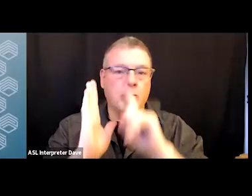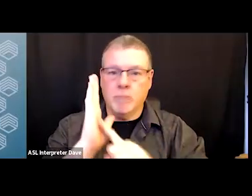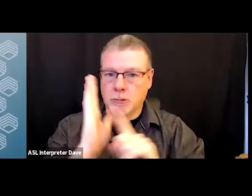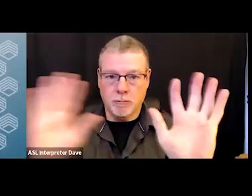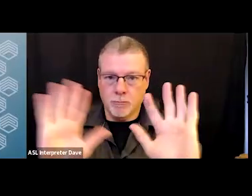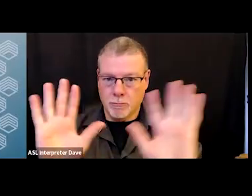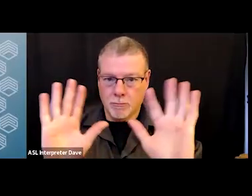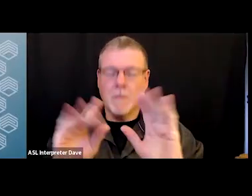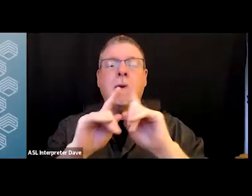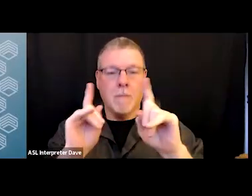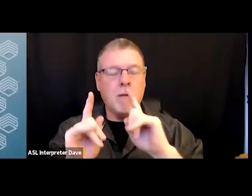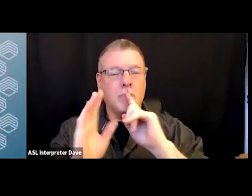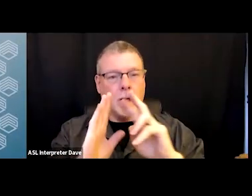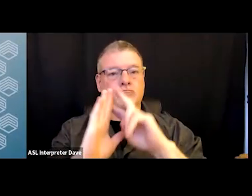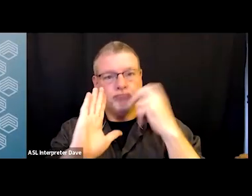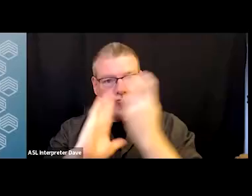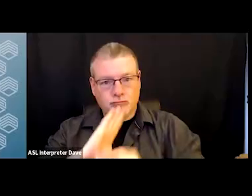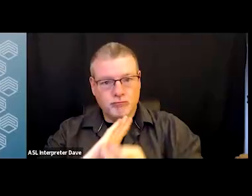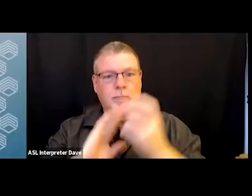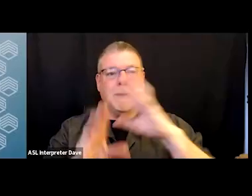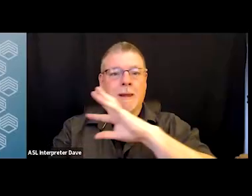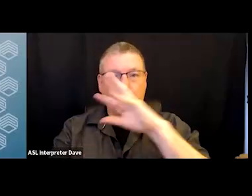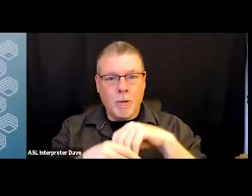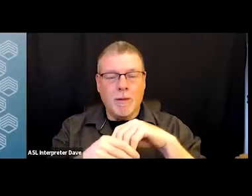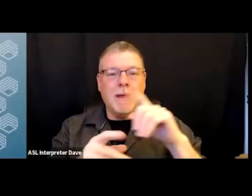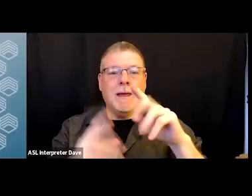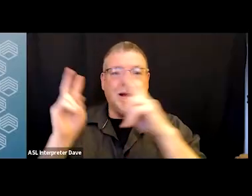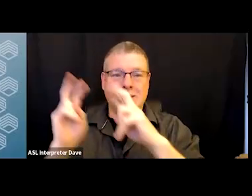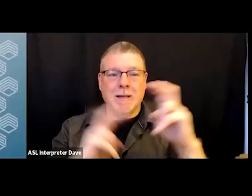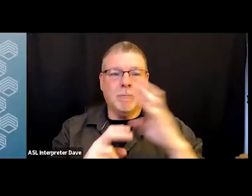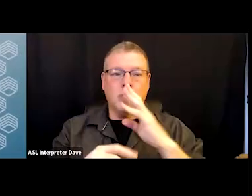but it really dies very much and very deeply into the subject at hand today.